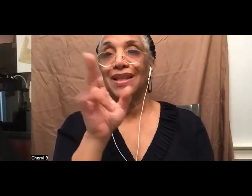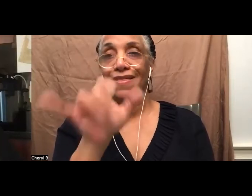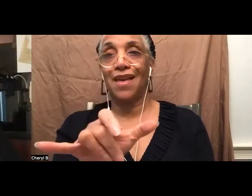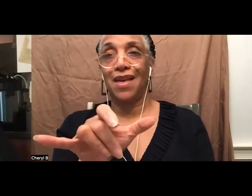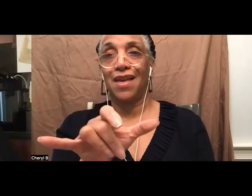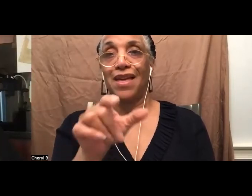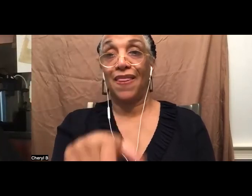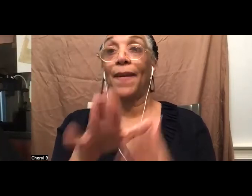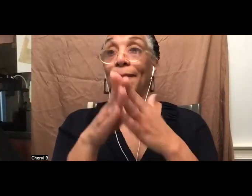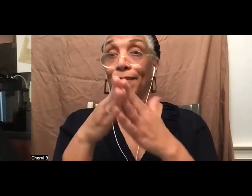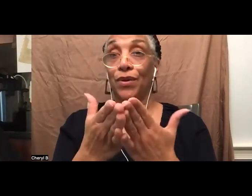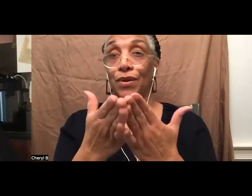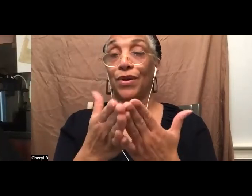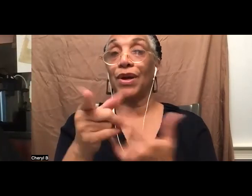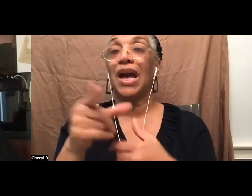book 'A Clash of Climate Change Paradigms'